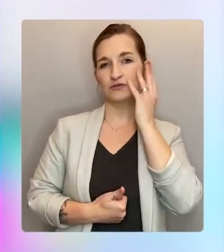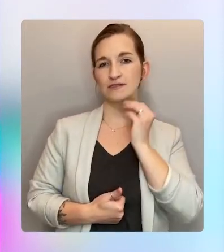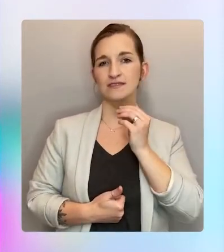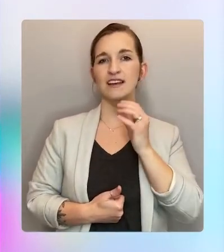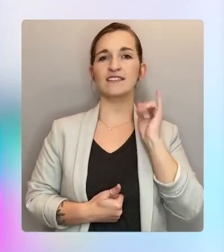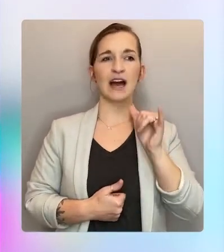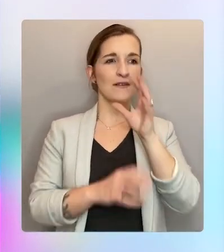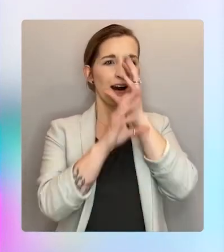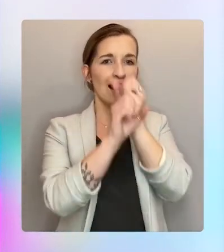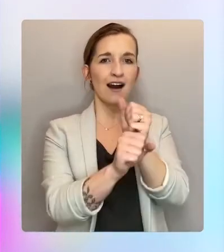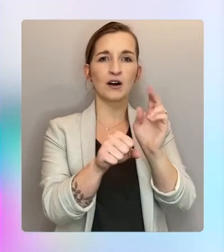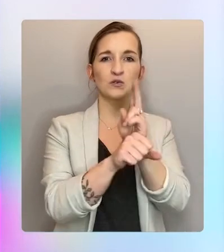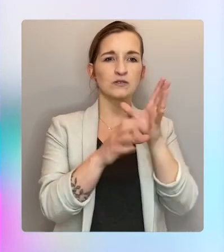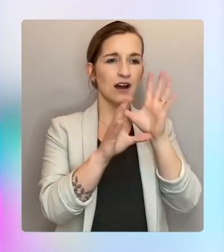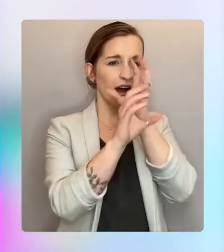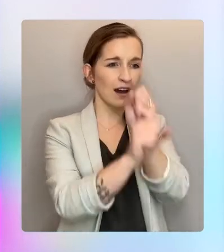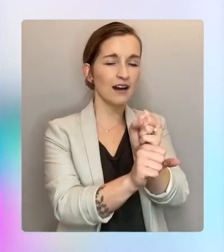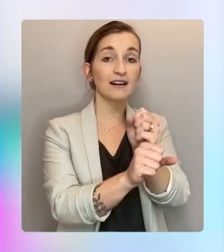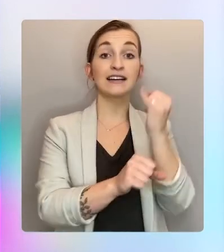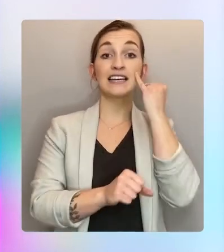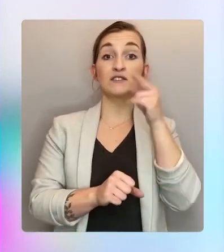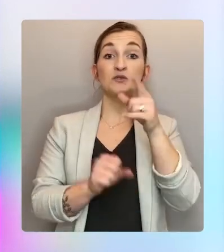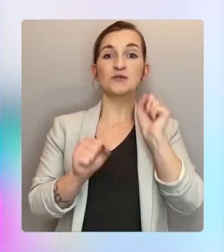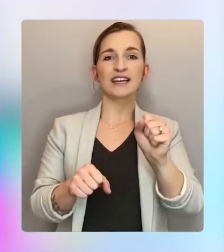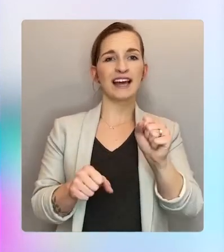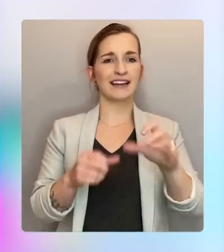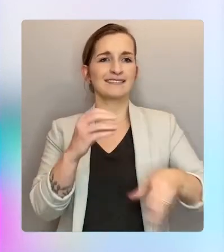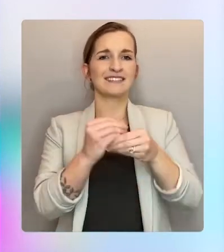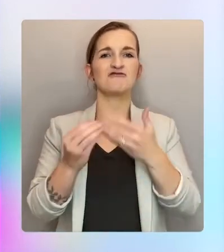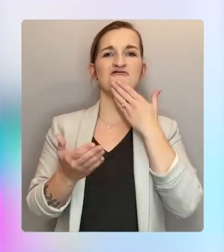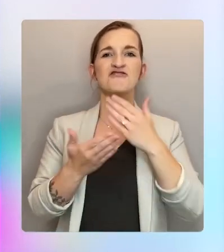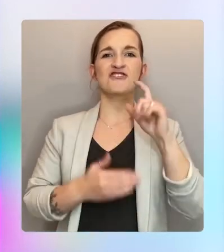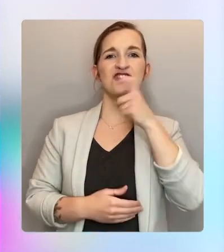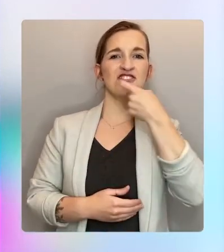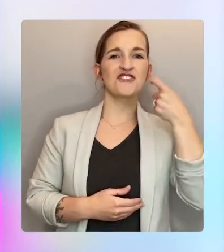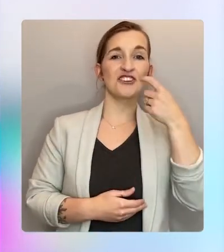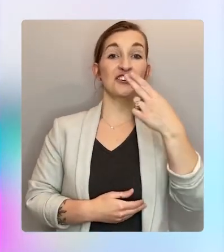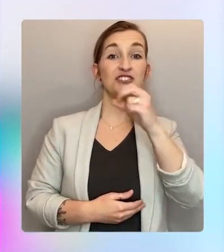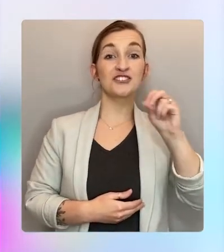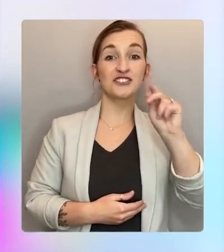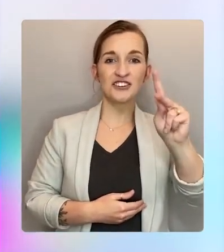And if you can come up with compelling hooks, we'll help ensure that they keep coming back for more.